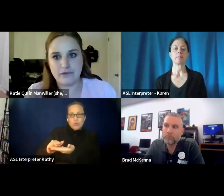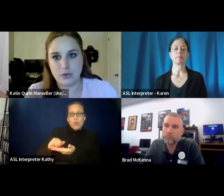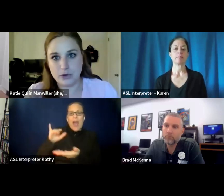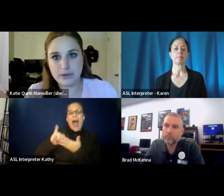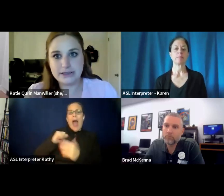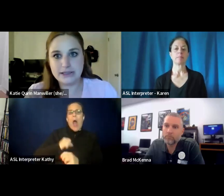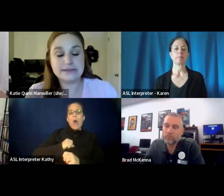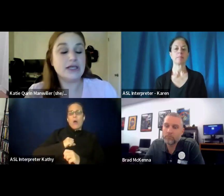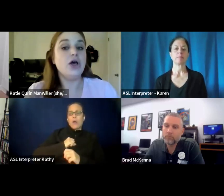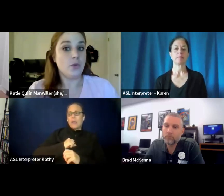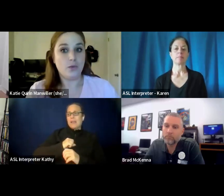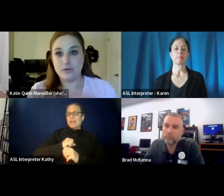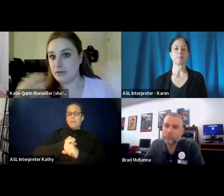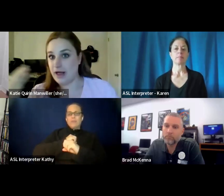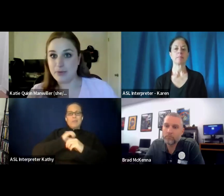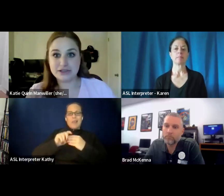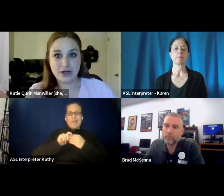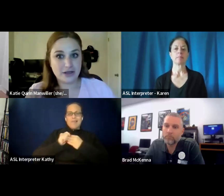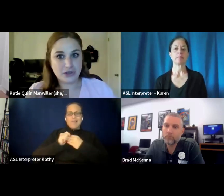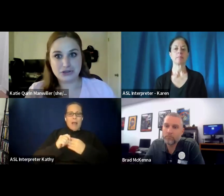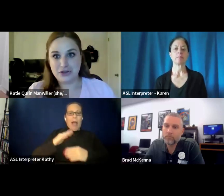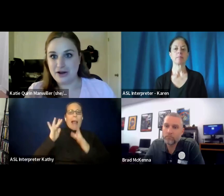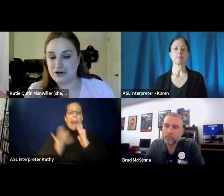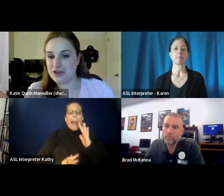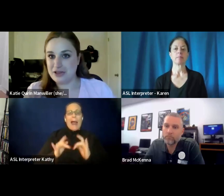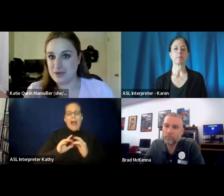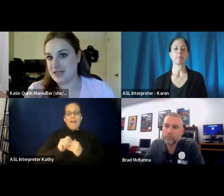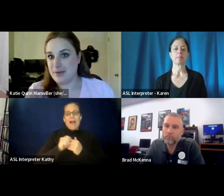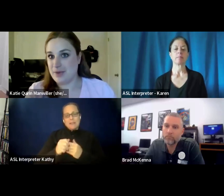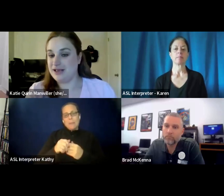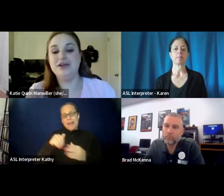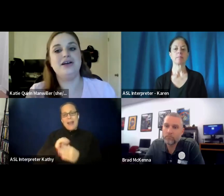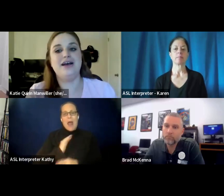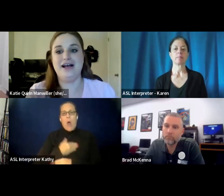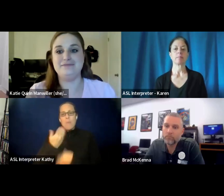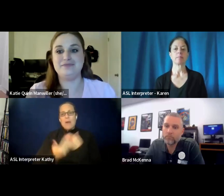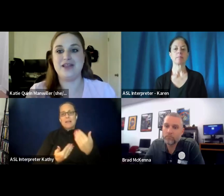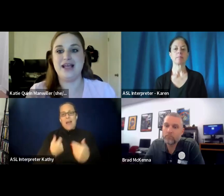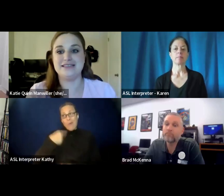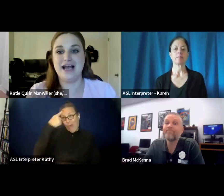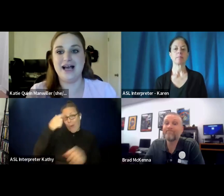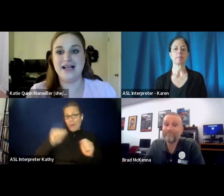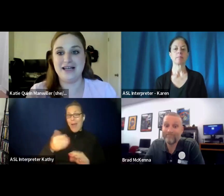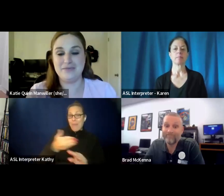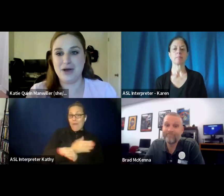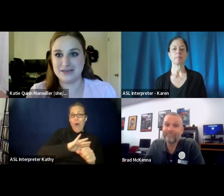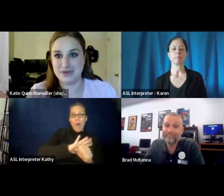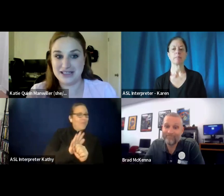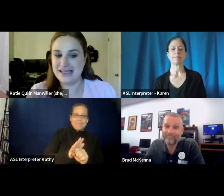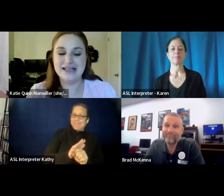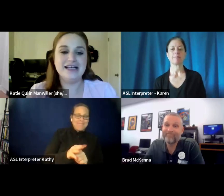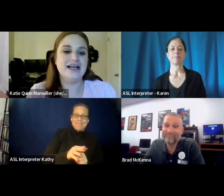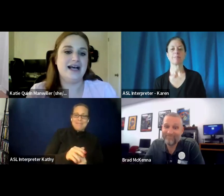the accommodations process and just reducing the rigidity of our workplaces.